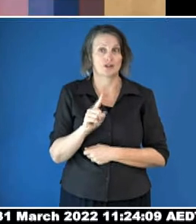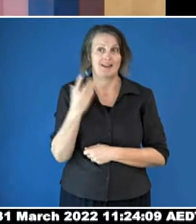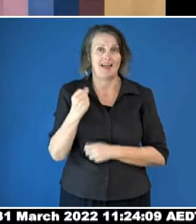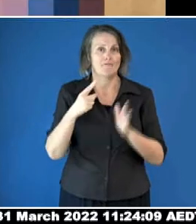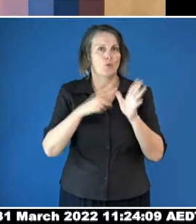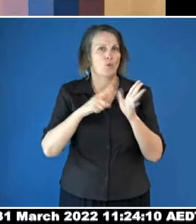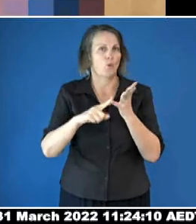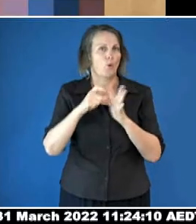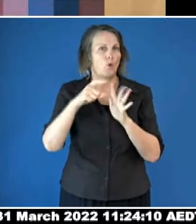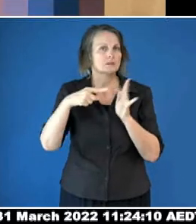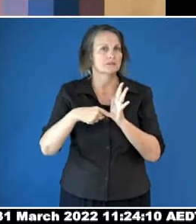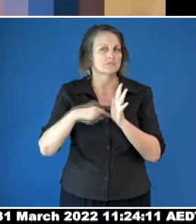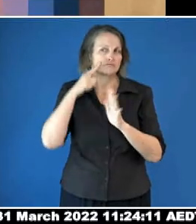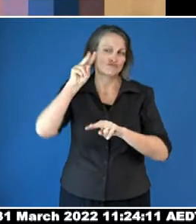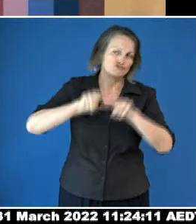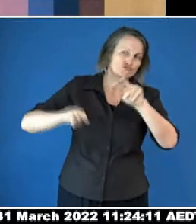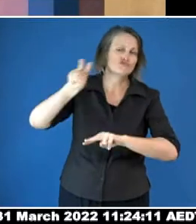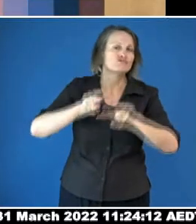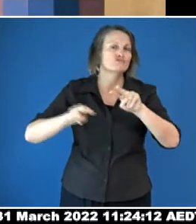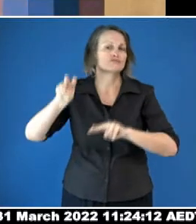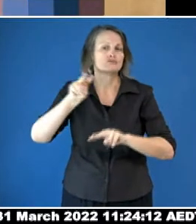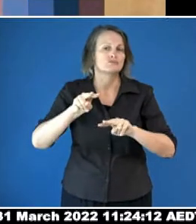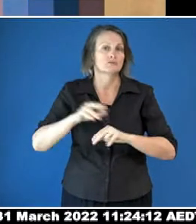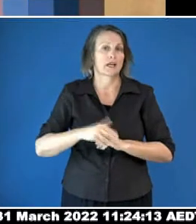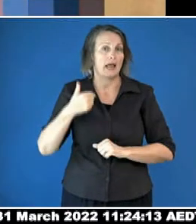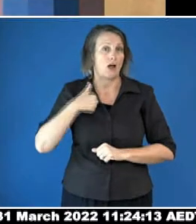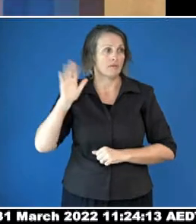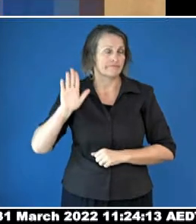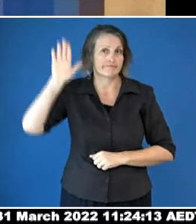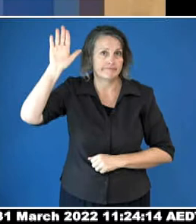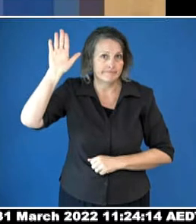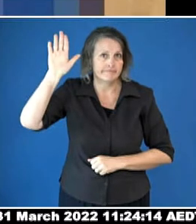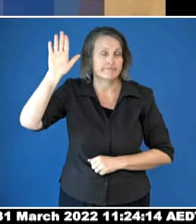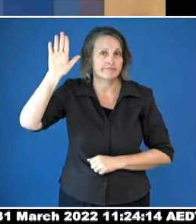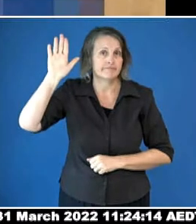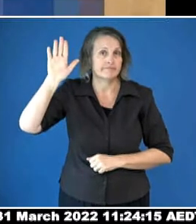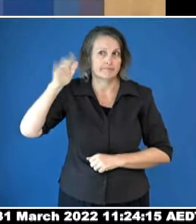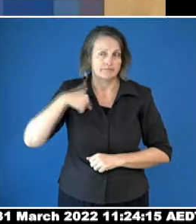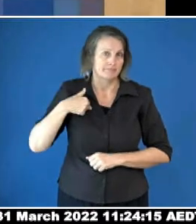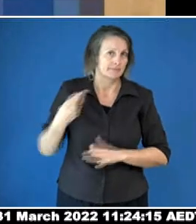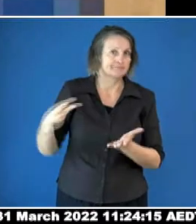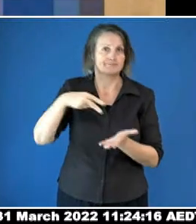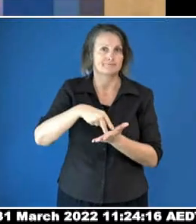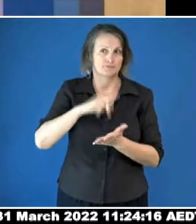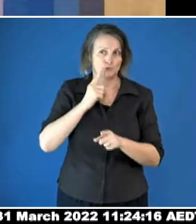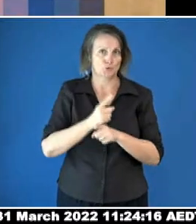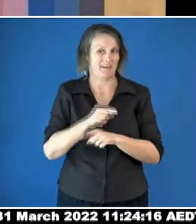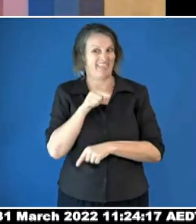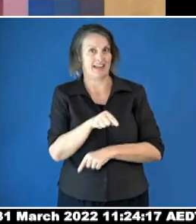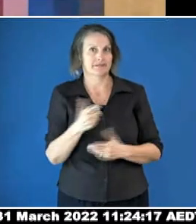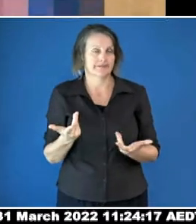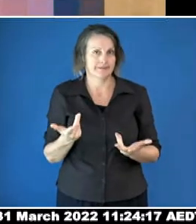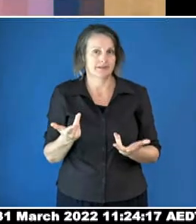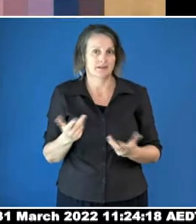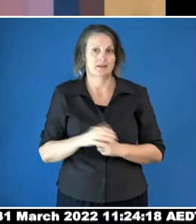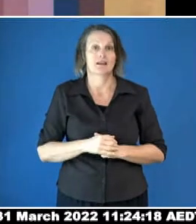happened last year, and that's when I voiced - or we voiced our concerns about that, and I